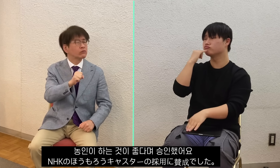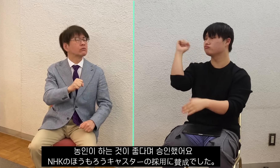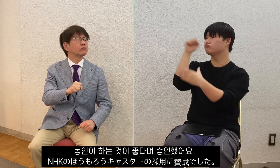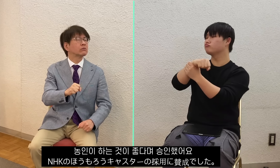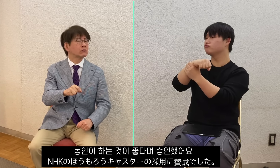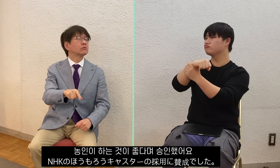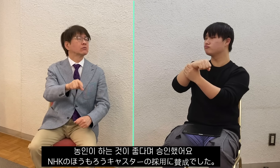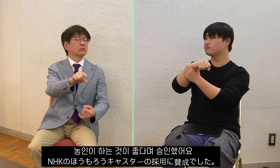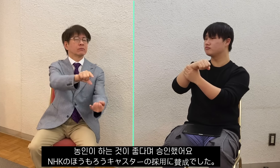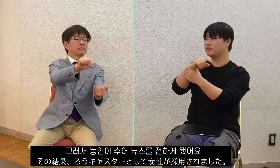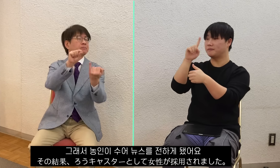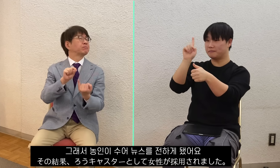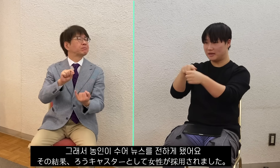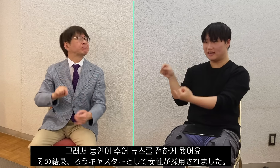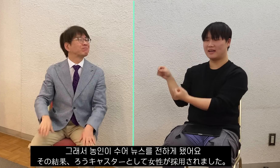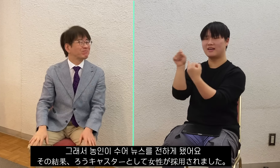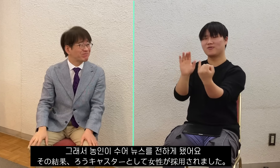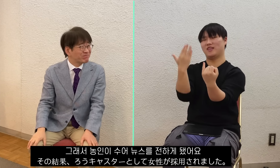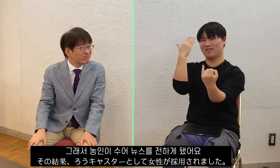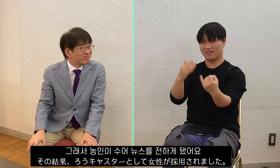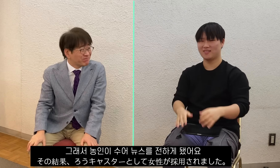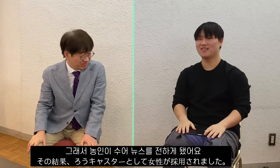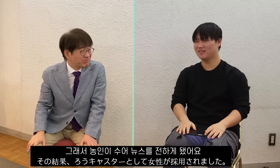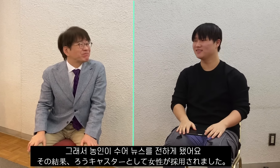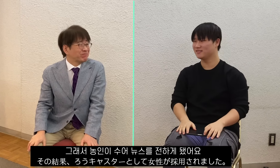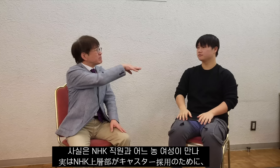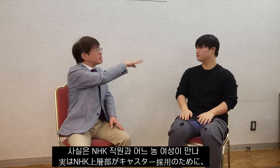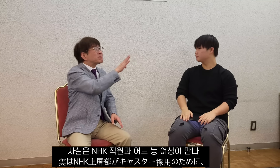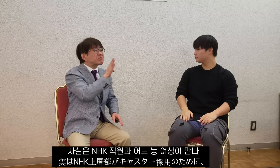it was approved that it is good for the deaf to do it. So, the deaf began to deliver sign language news.